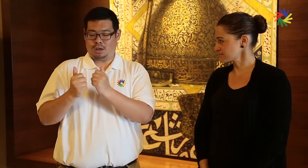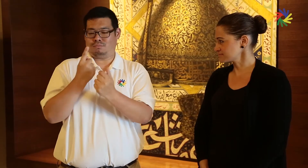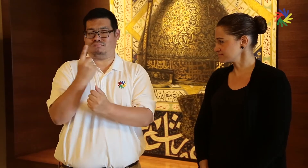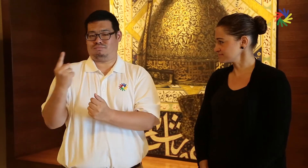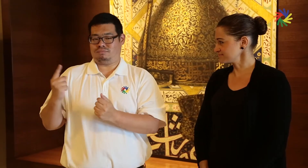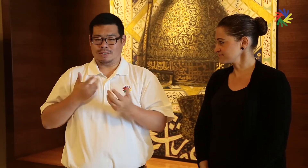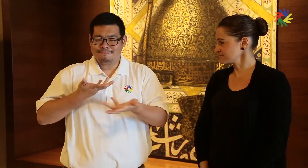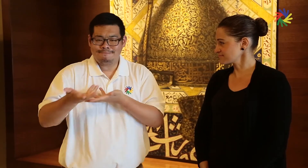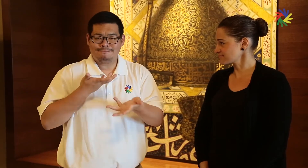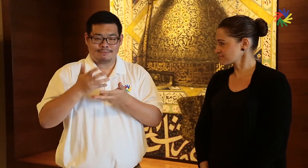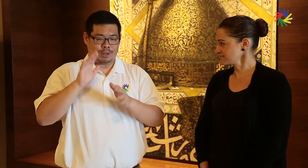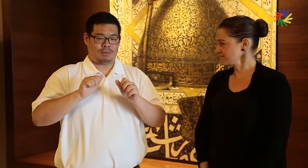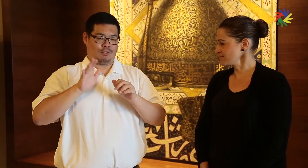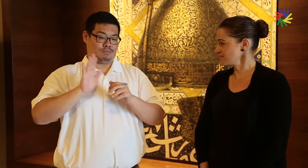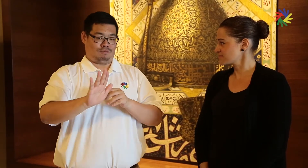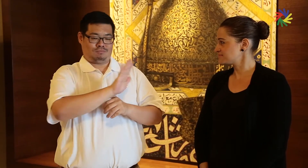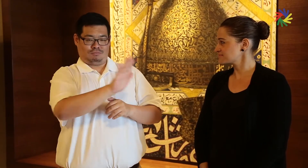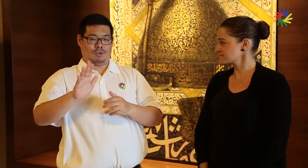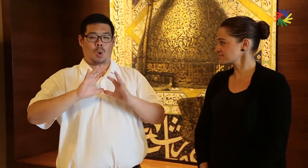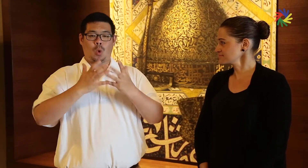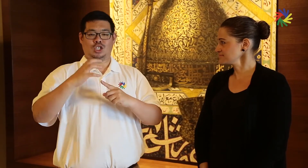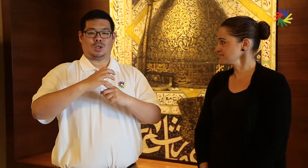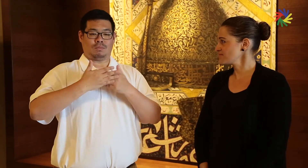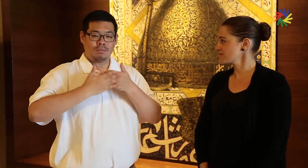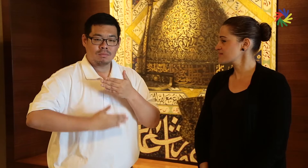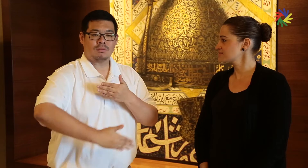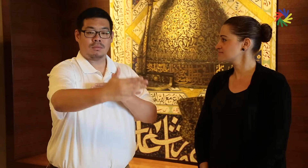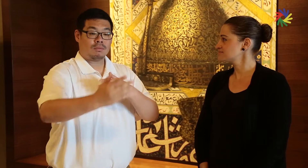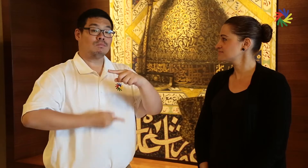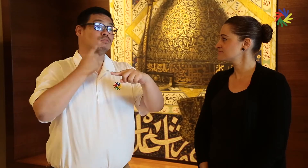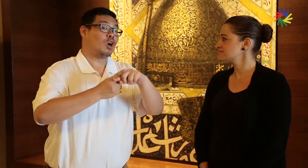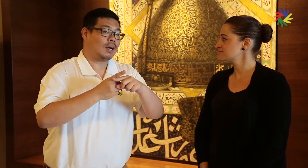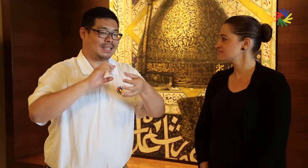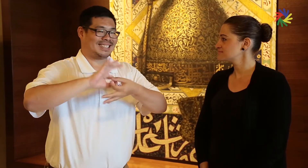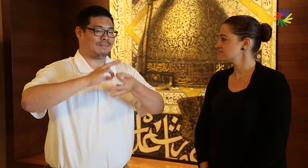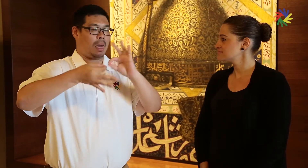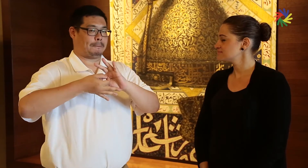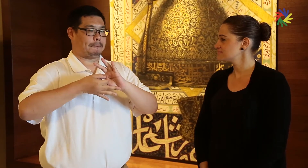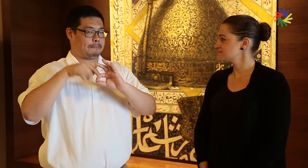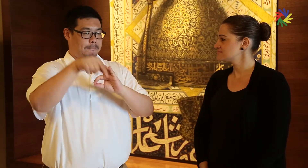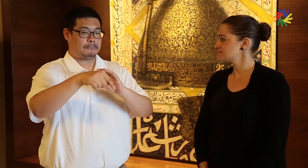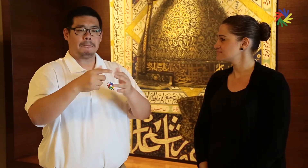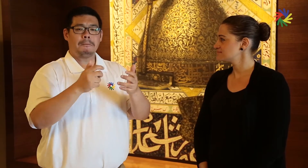arranging world championships in different sports and for